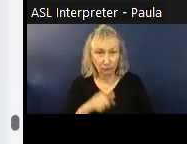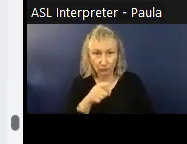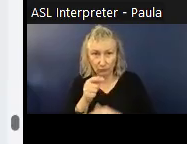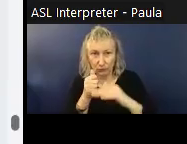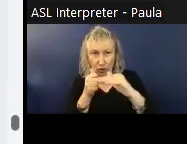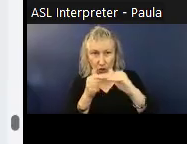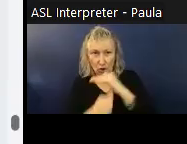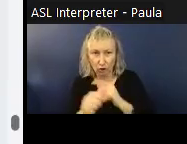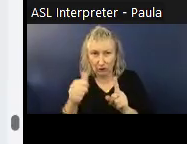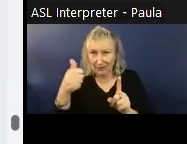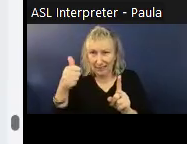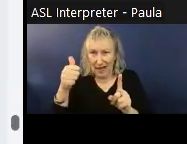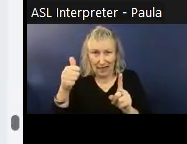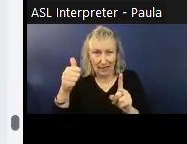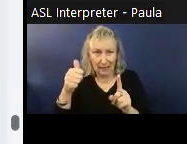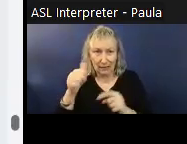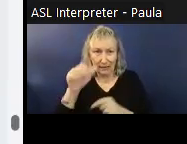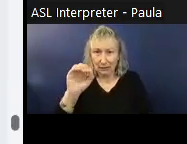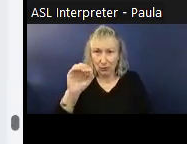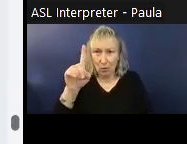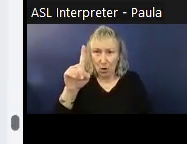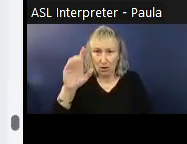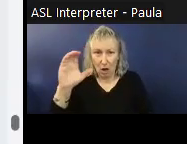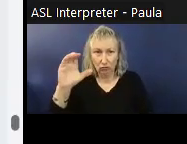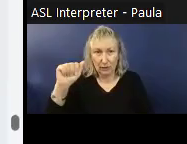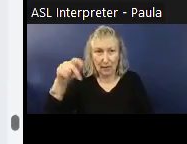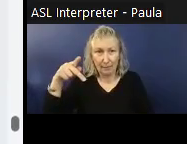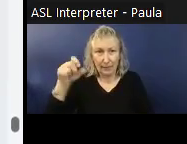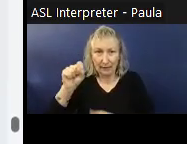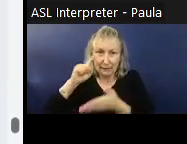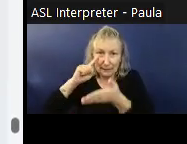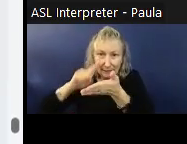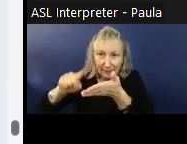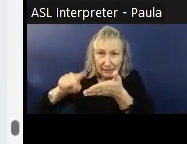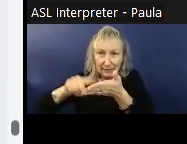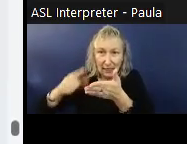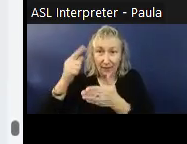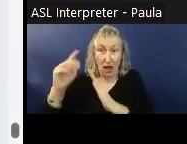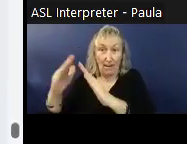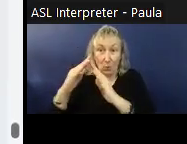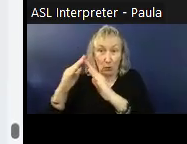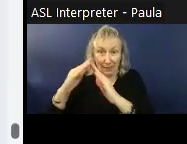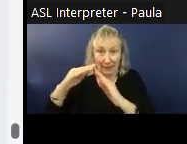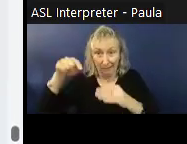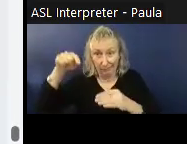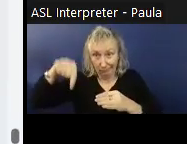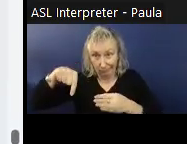So it's the 0100 APS investigations community and you Scroll down to 10.